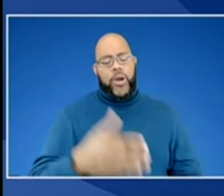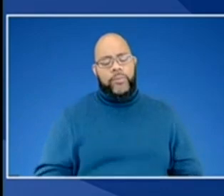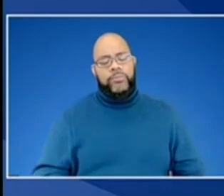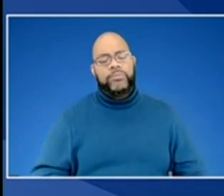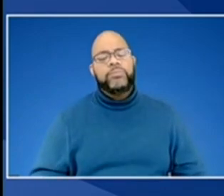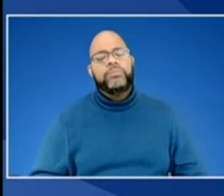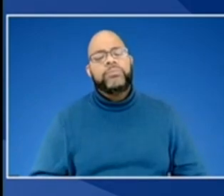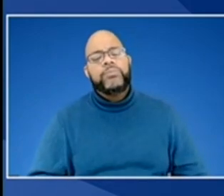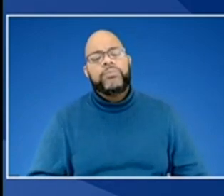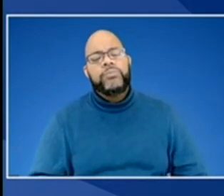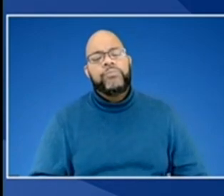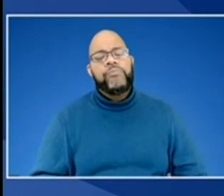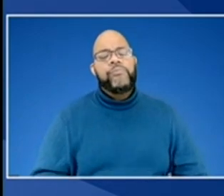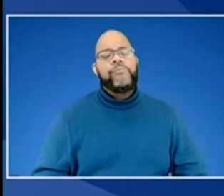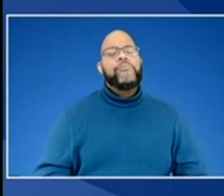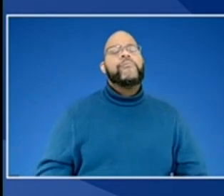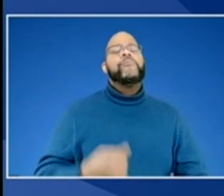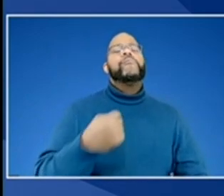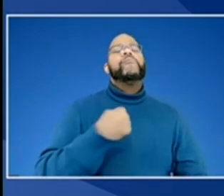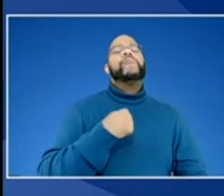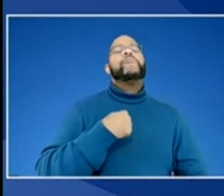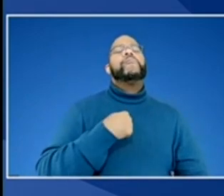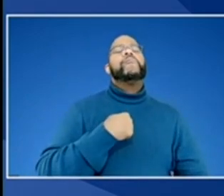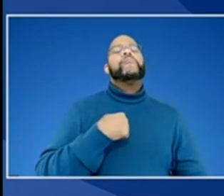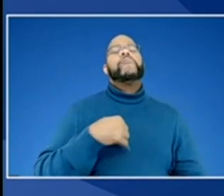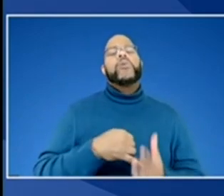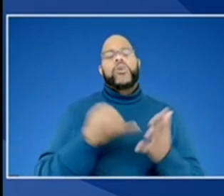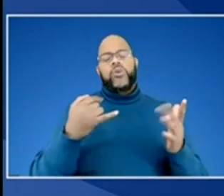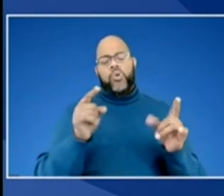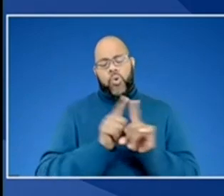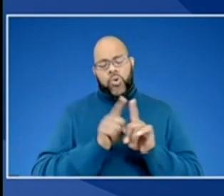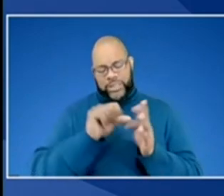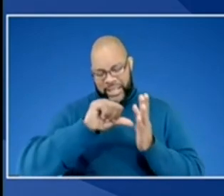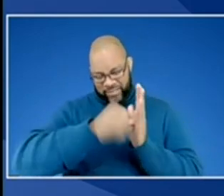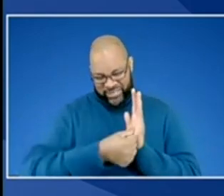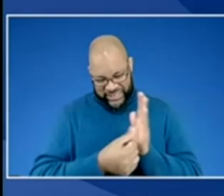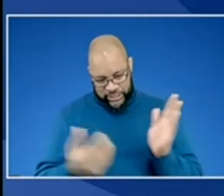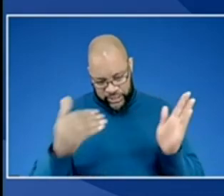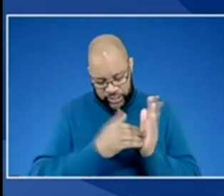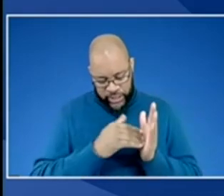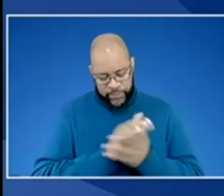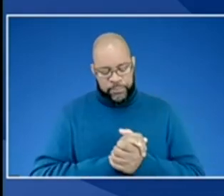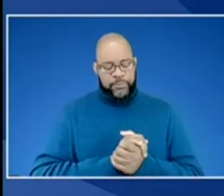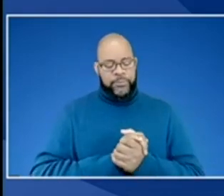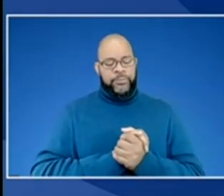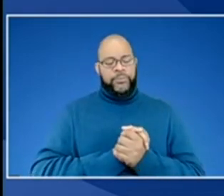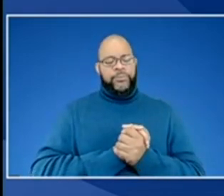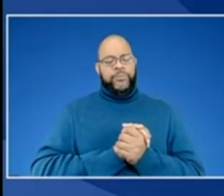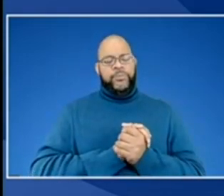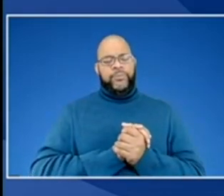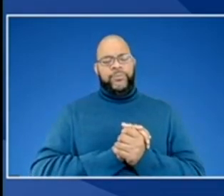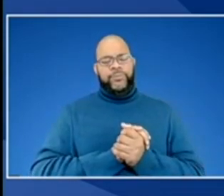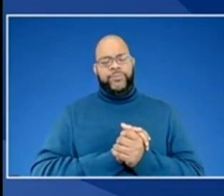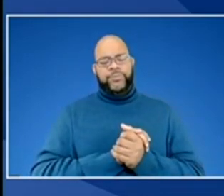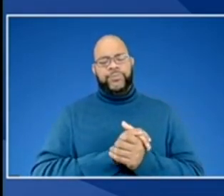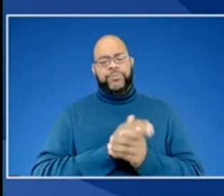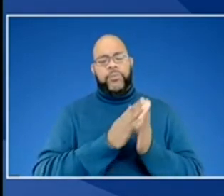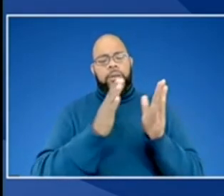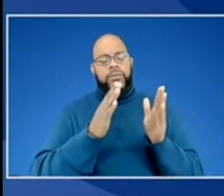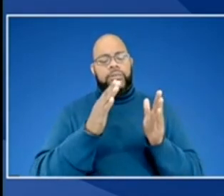Yeah. I just want to also reiterate the poverty guidelines also don't account for